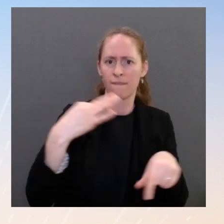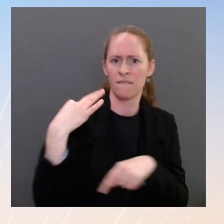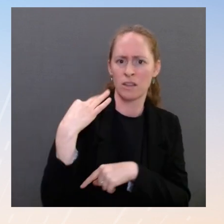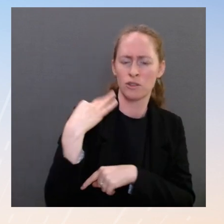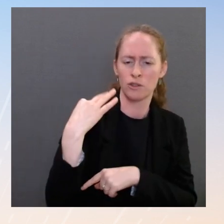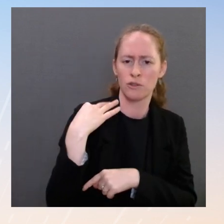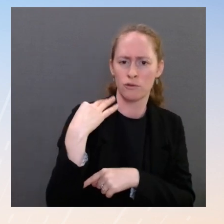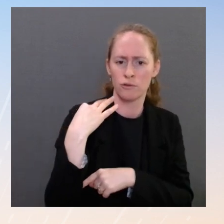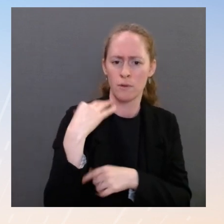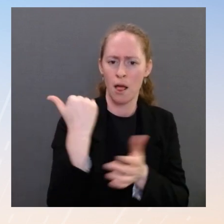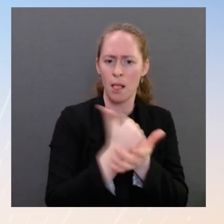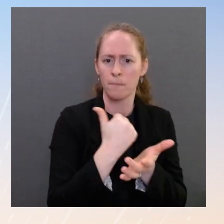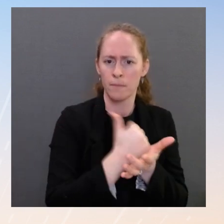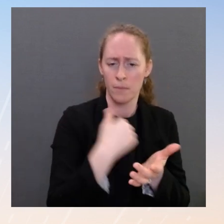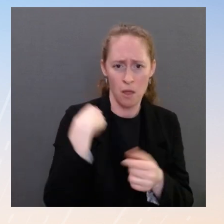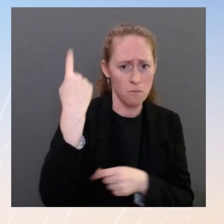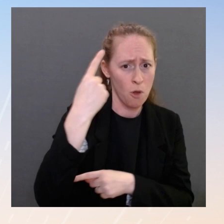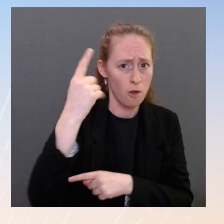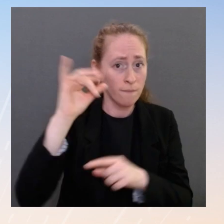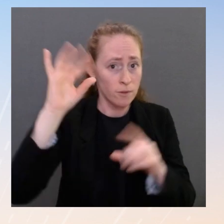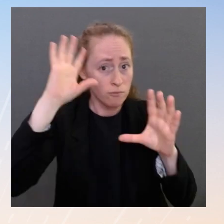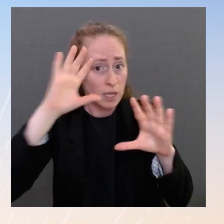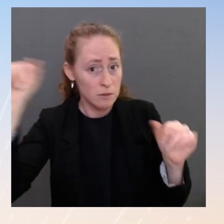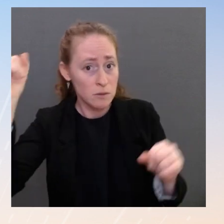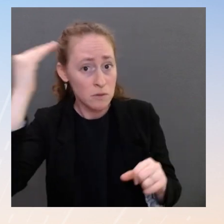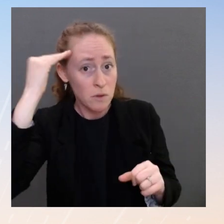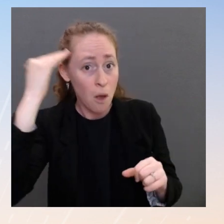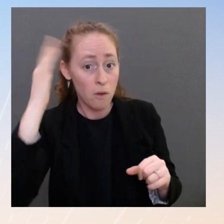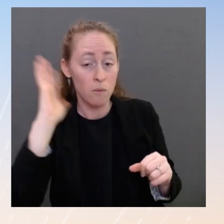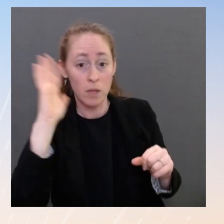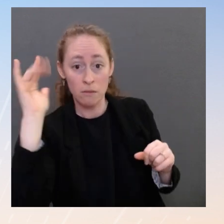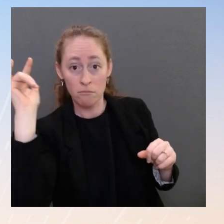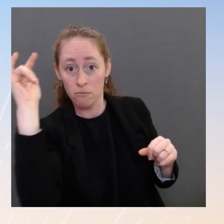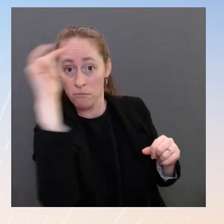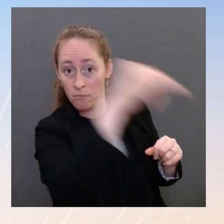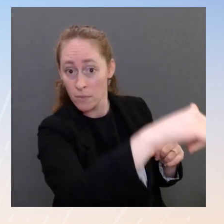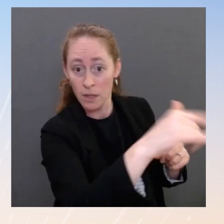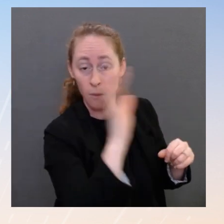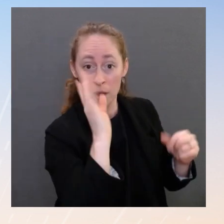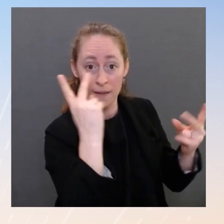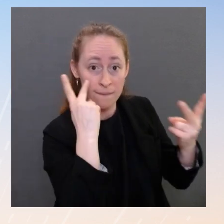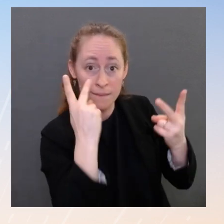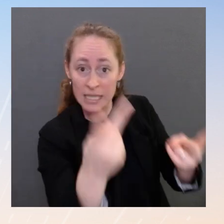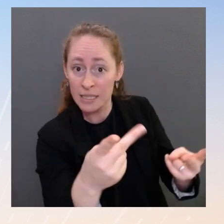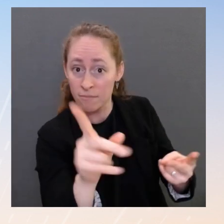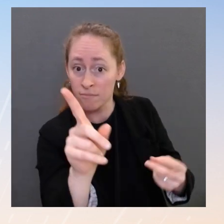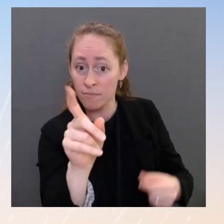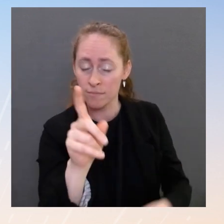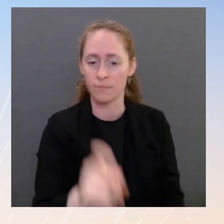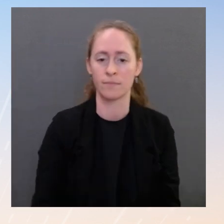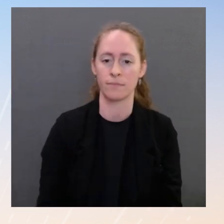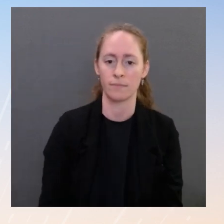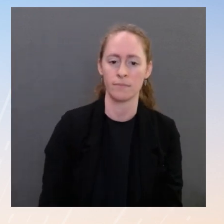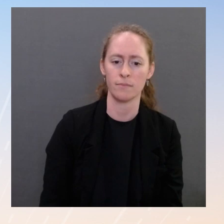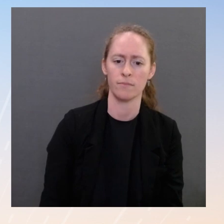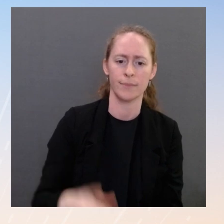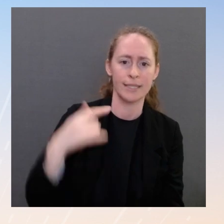he'll be coming back to that area for a short visit. And while we're waiting for advisement, is it possible to do an interview with you?